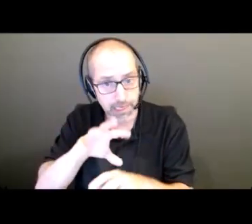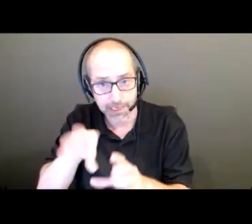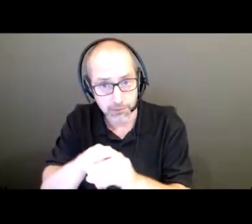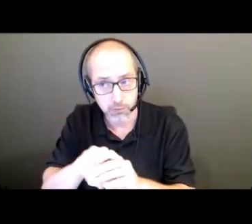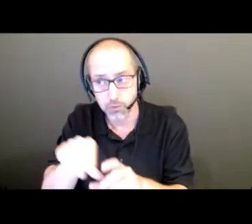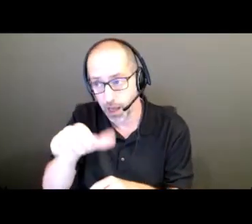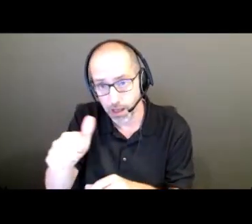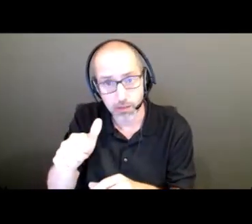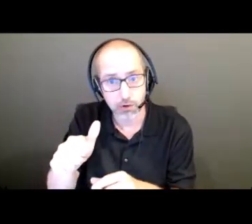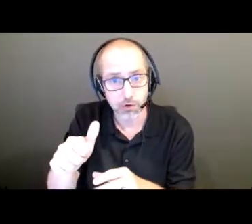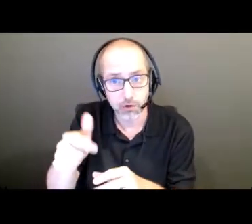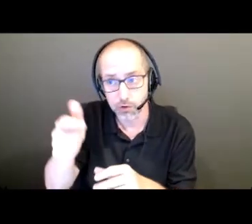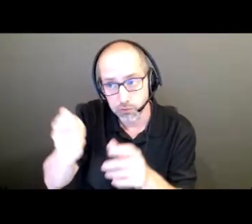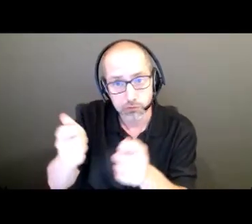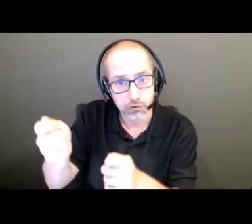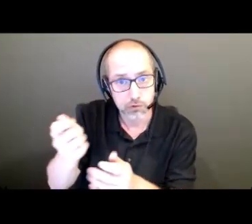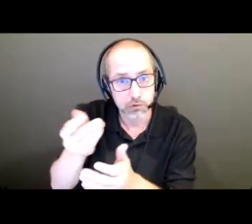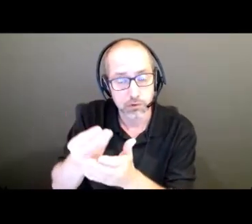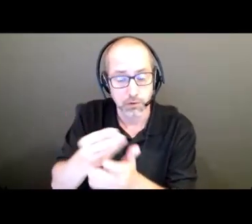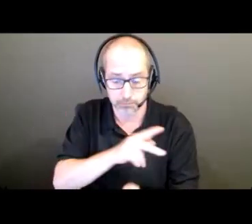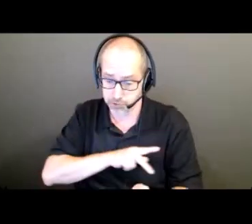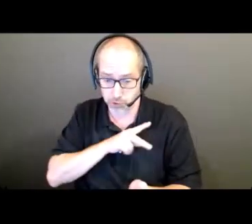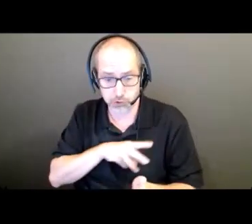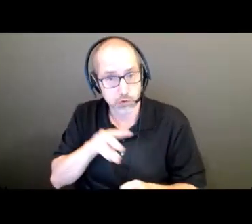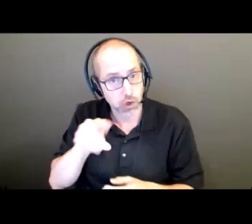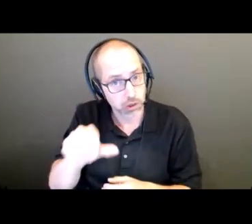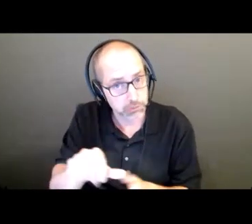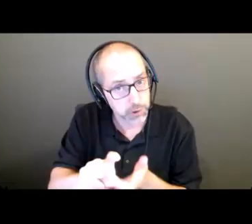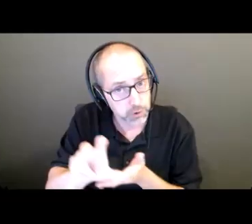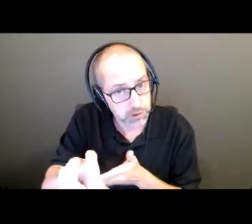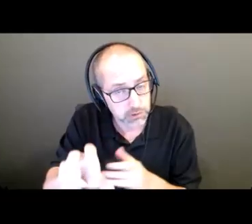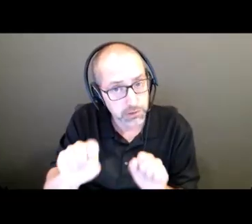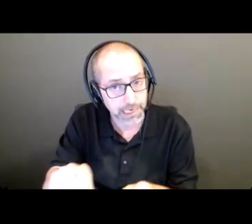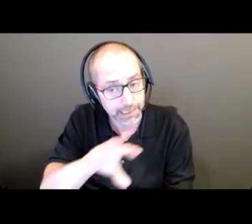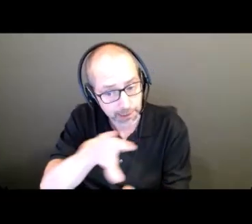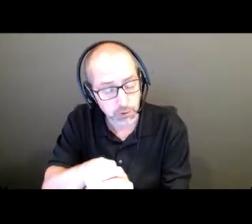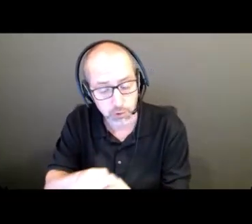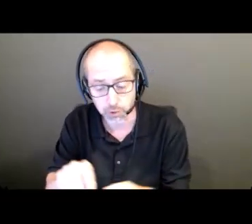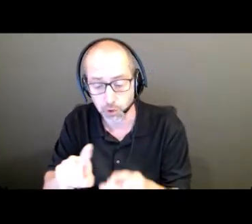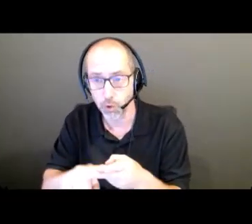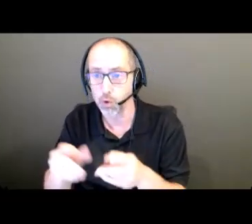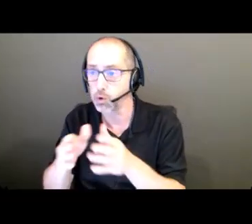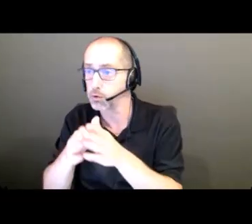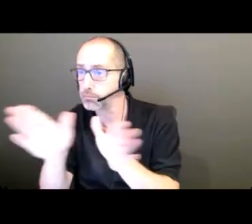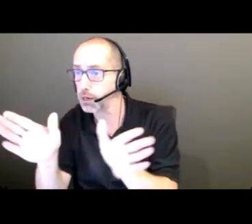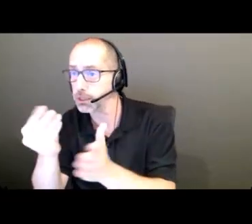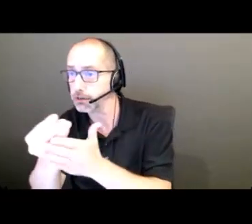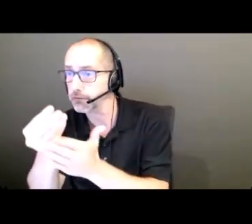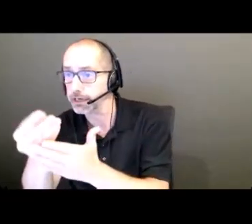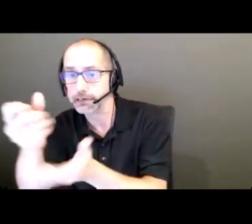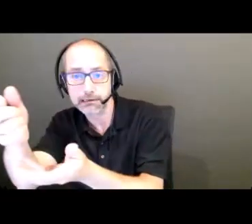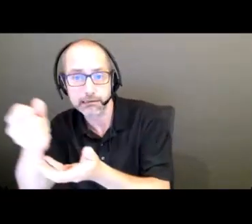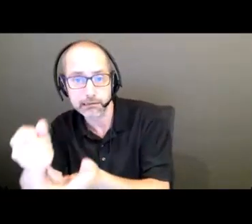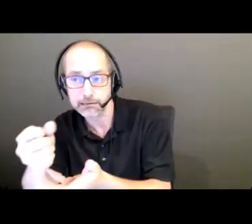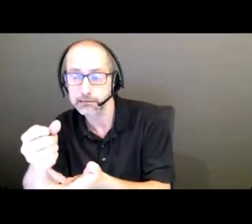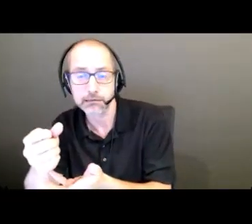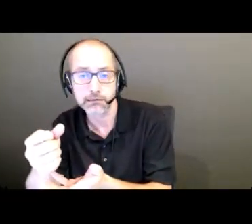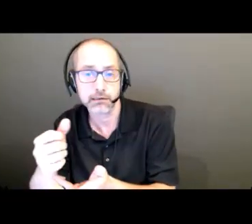This could be personal contributions or other sources of public funding. It's not mandatory.